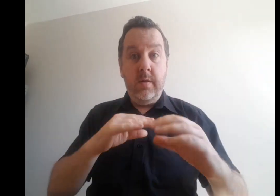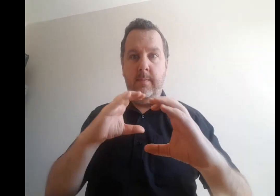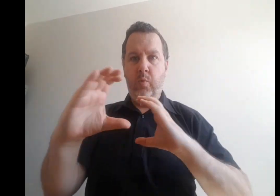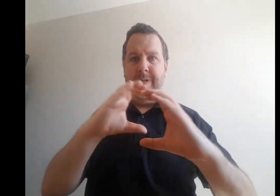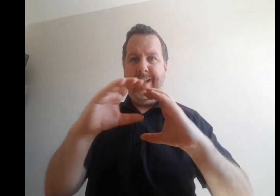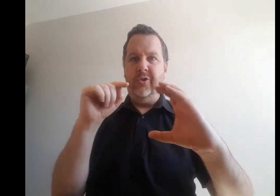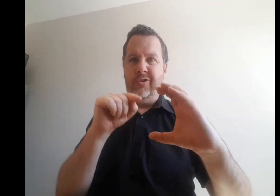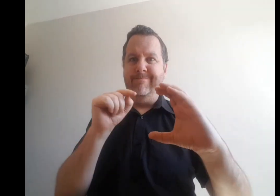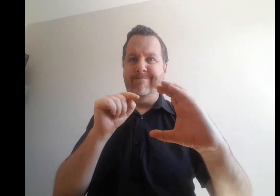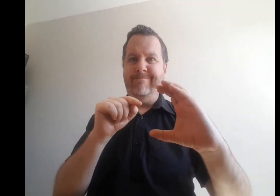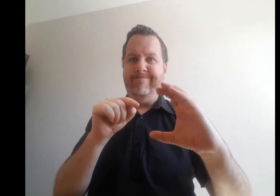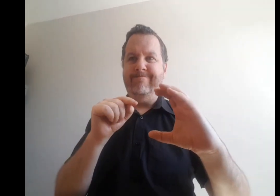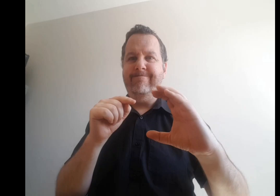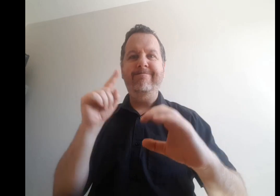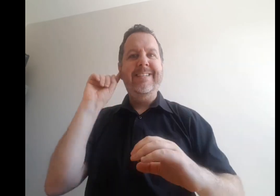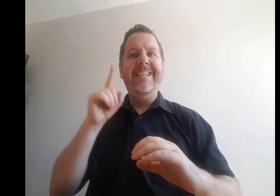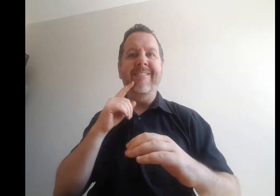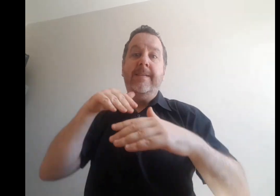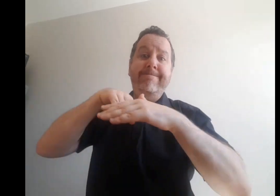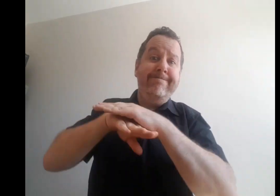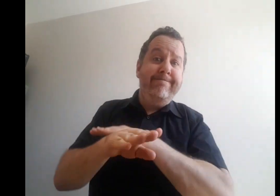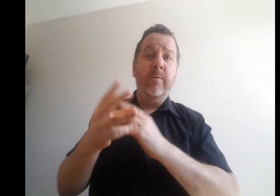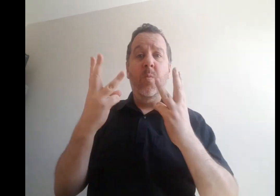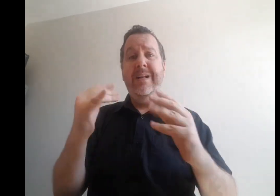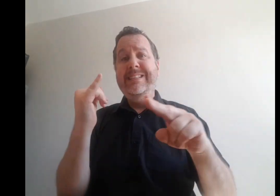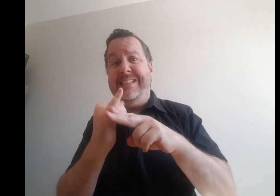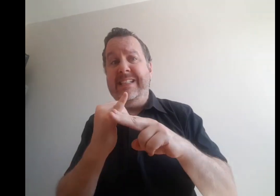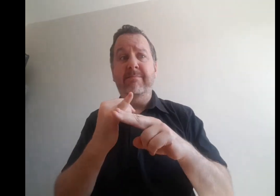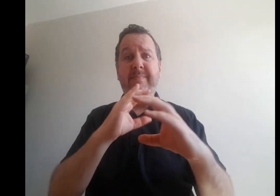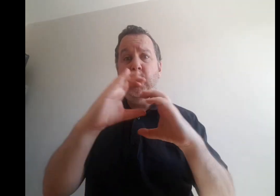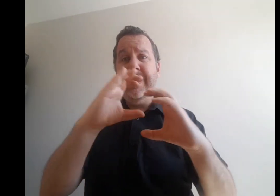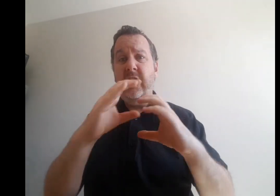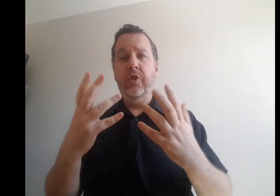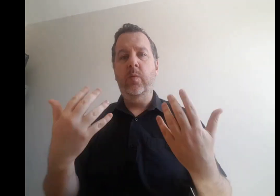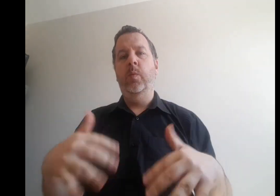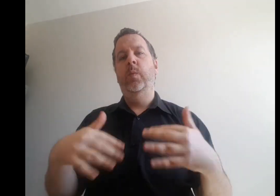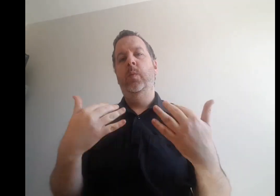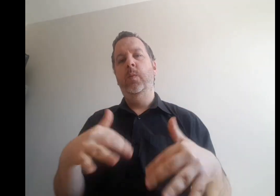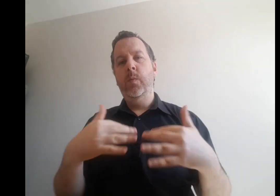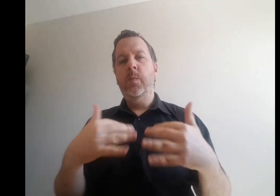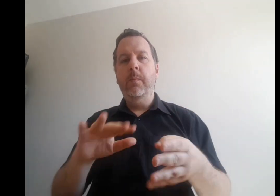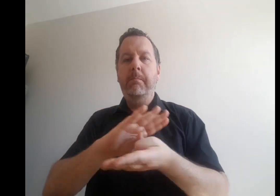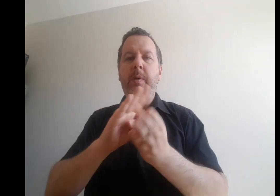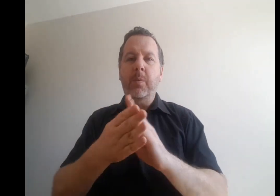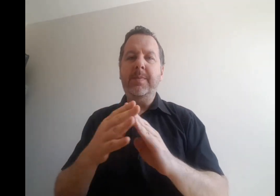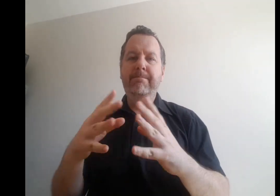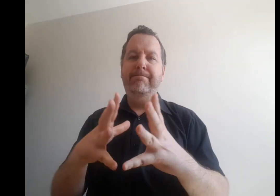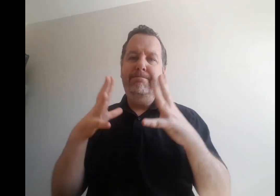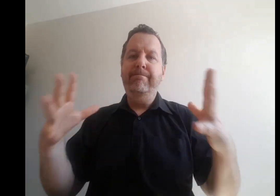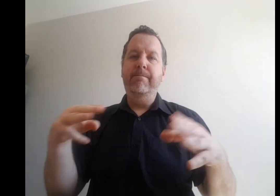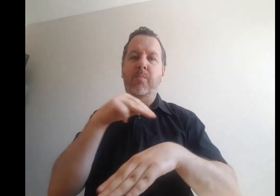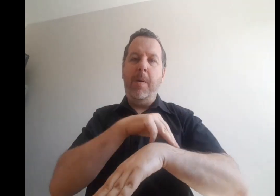when deaf people are interviewed who want to be admitted. Communication becomes very problematic.